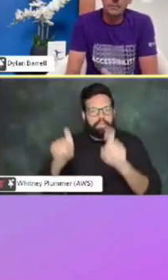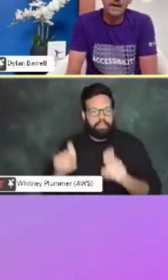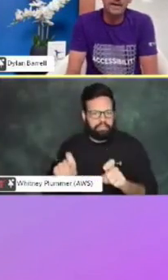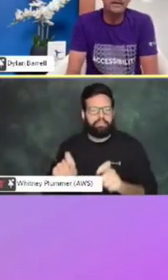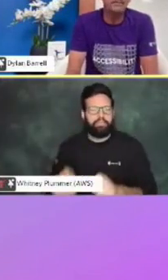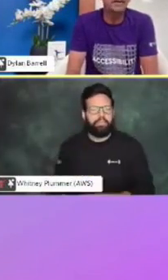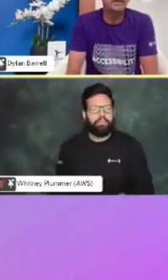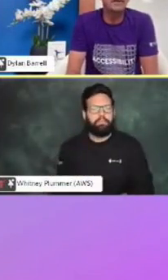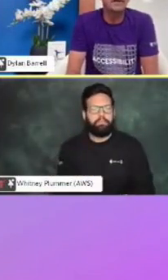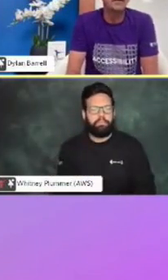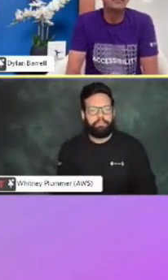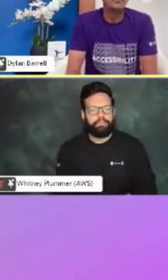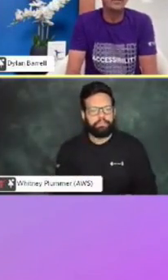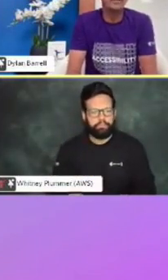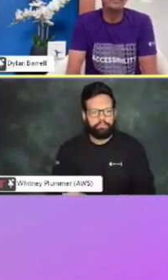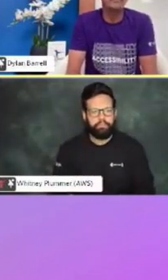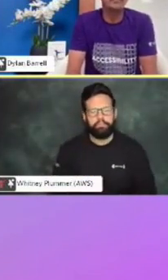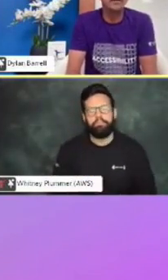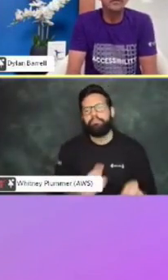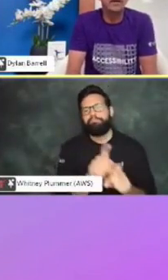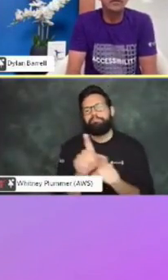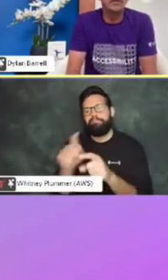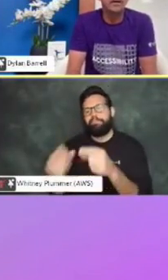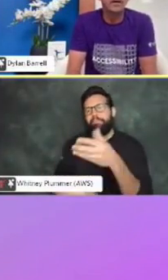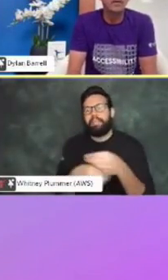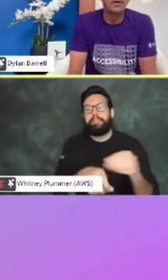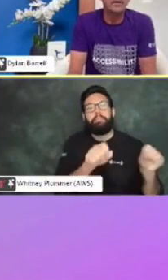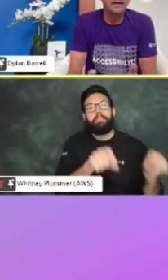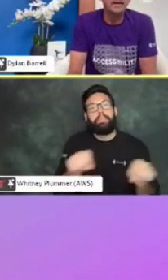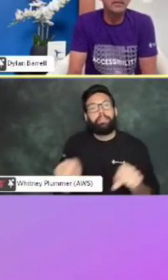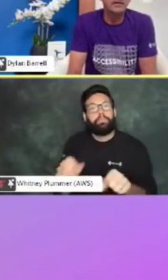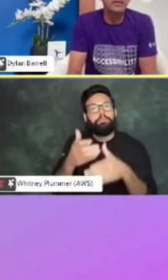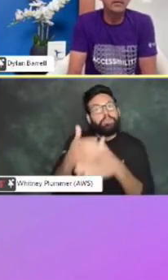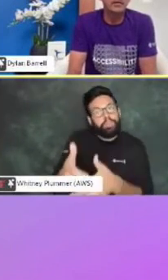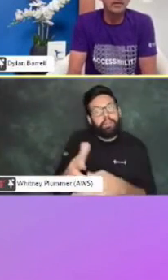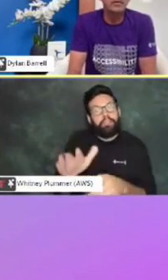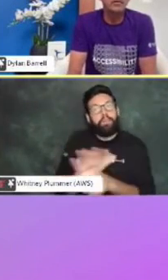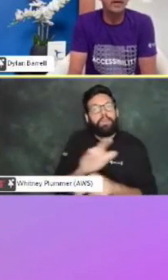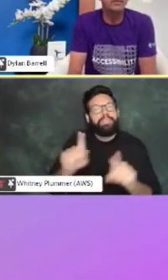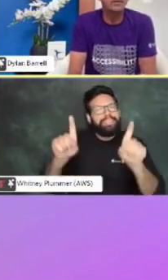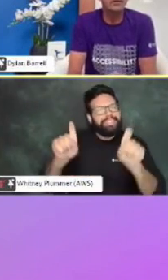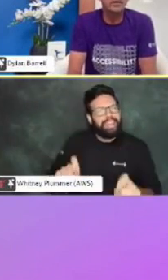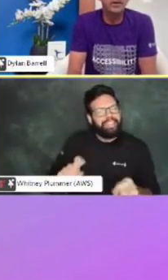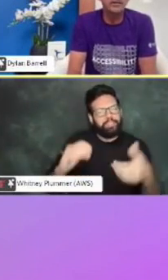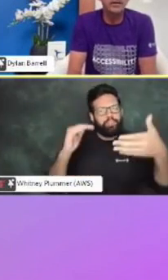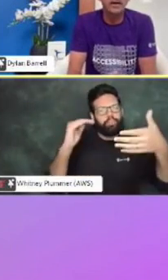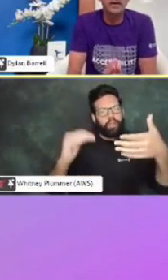We added the ability to share a full test record with links to individual issues and with screenshots.